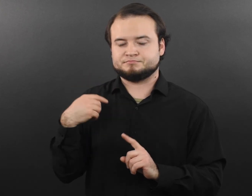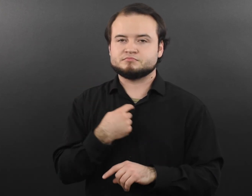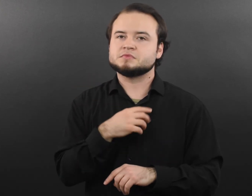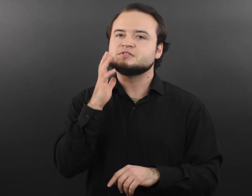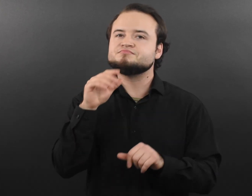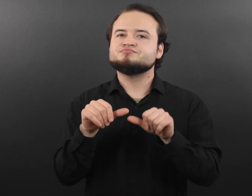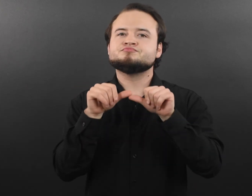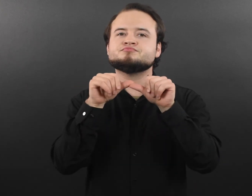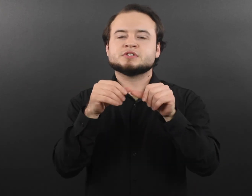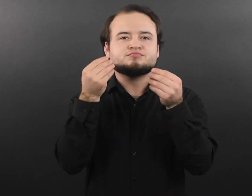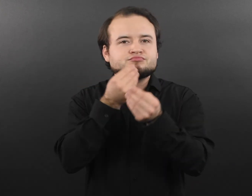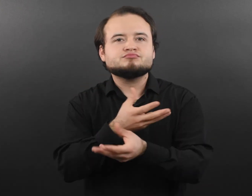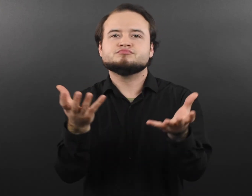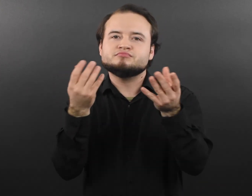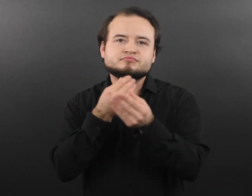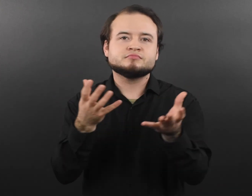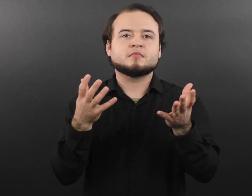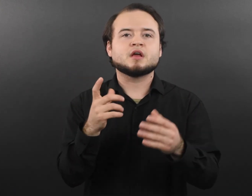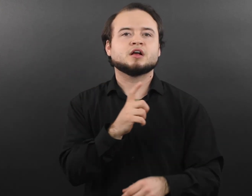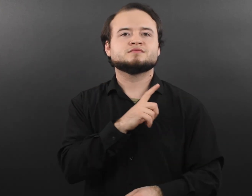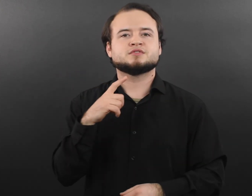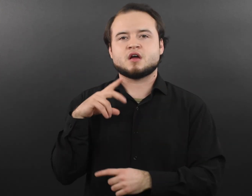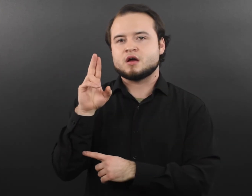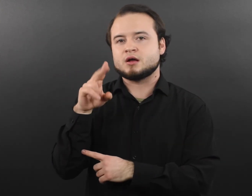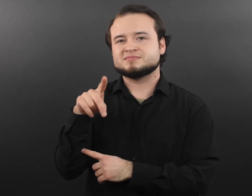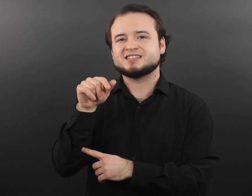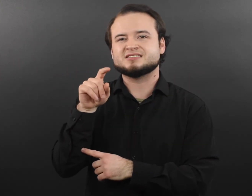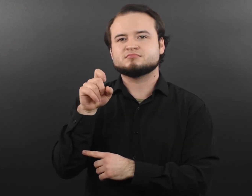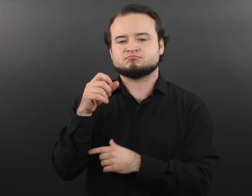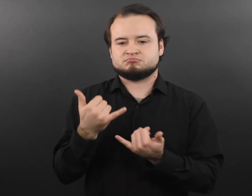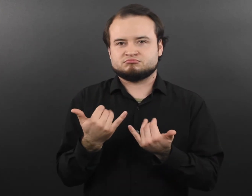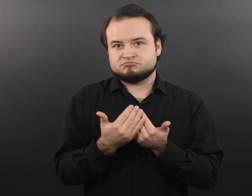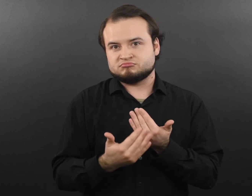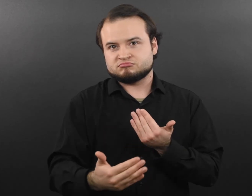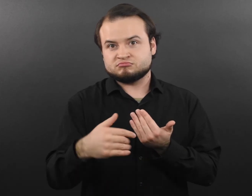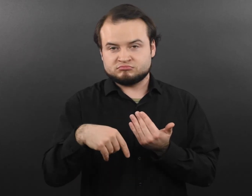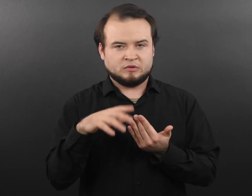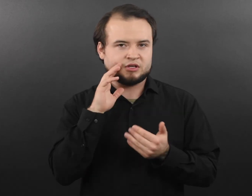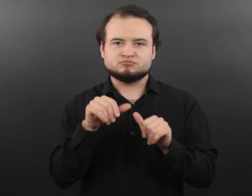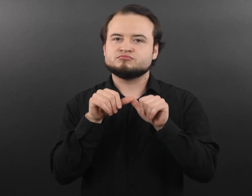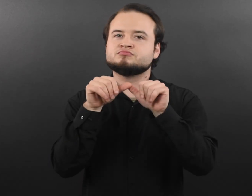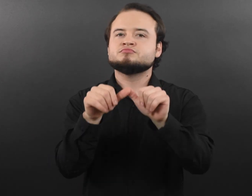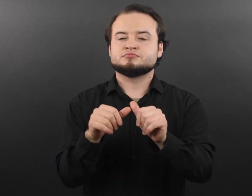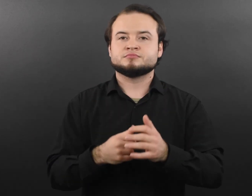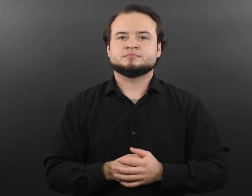MNCDHH will continue to share legislative updates during this session. Please